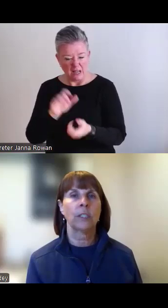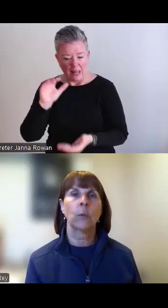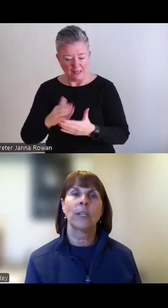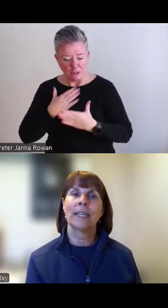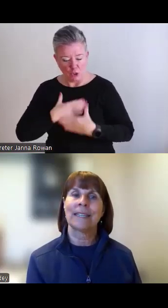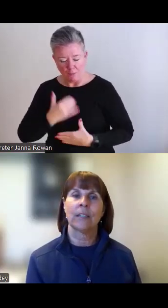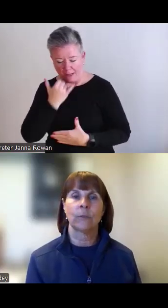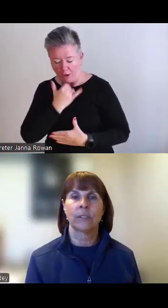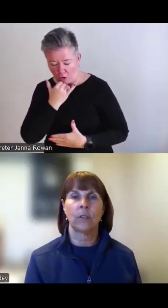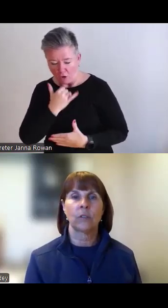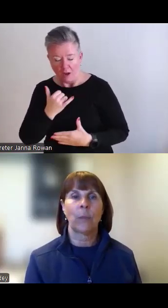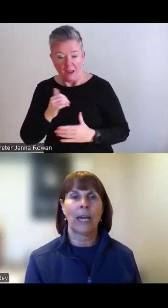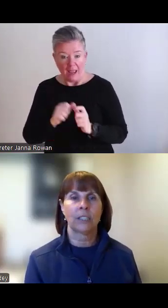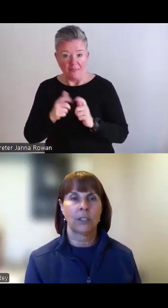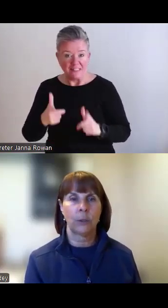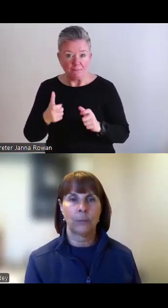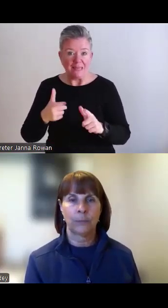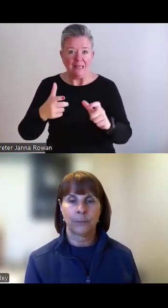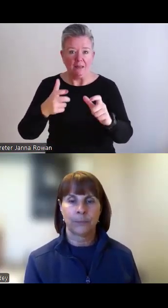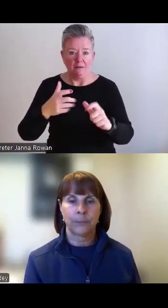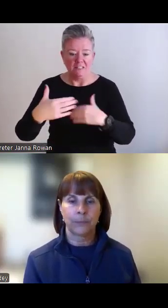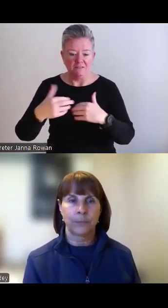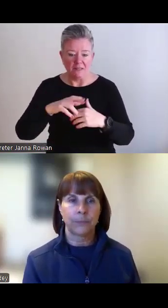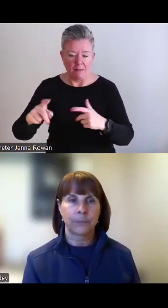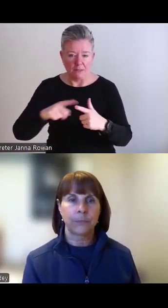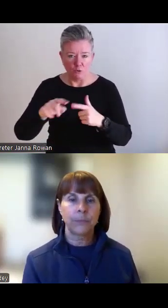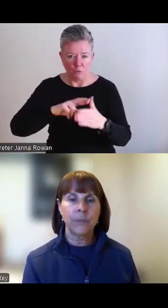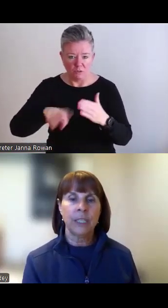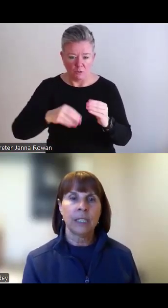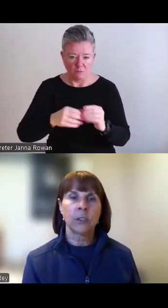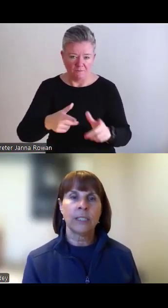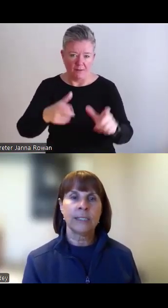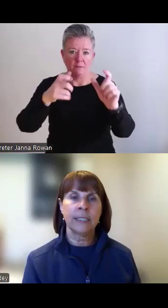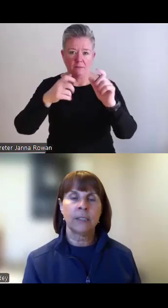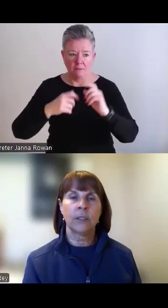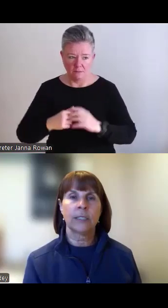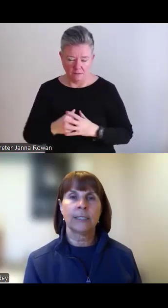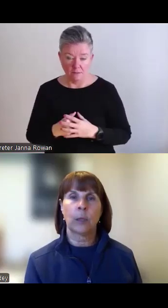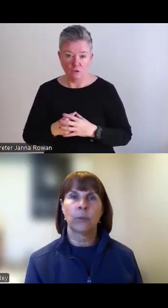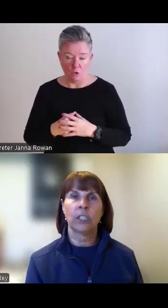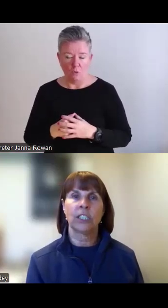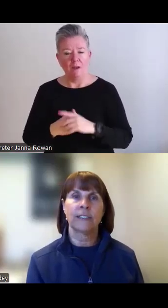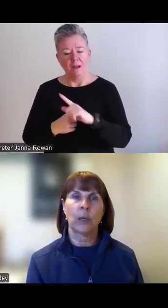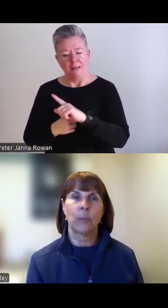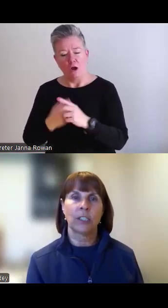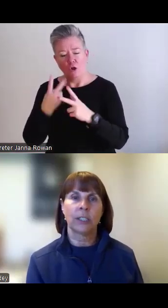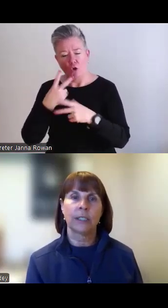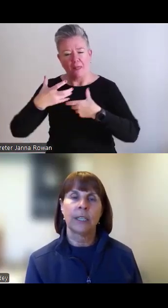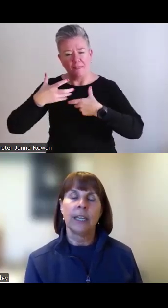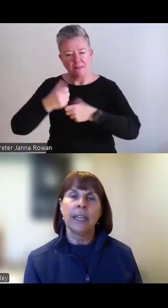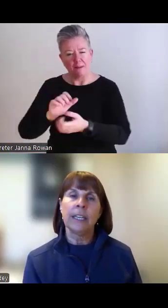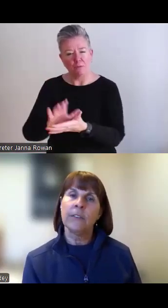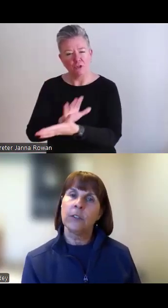which we can get results back to you. So let's take a look at the summary sheets I mentioned.